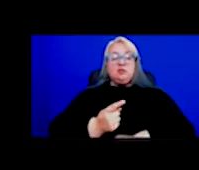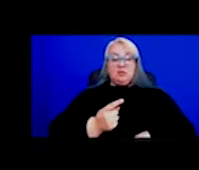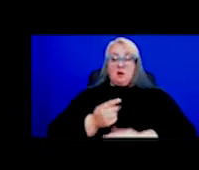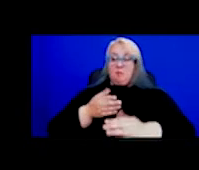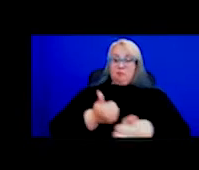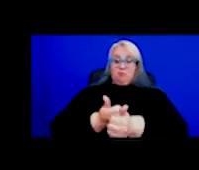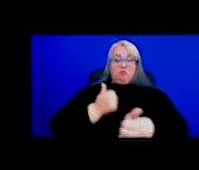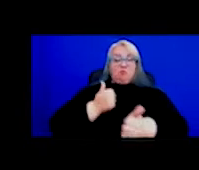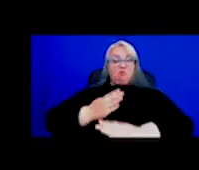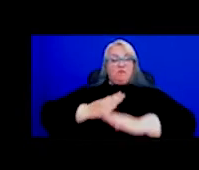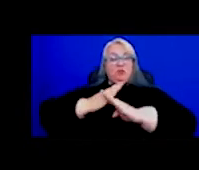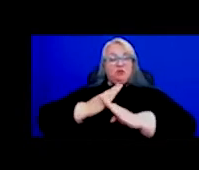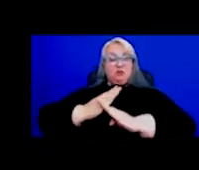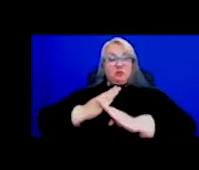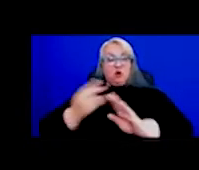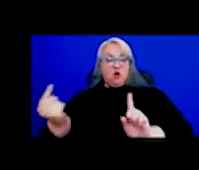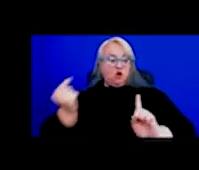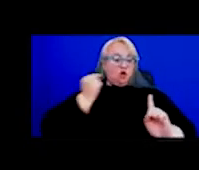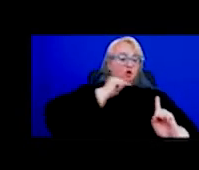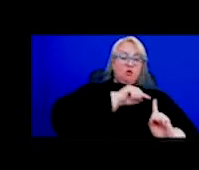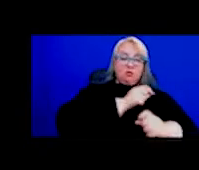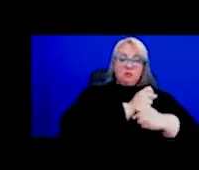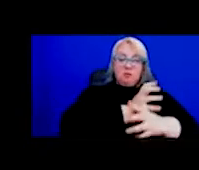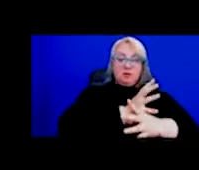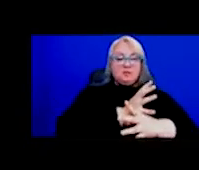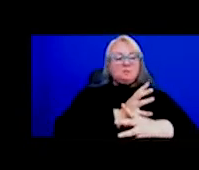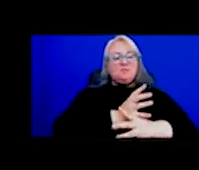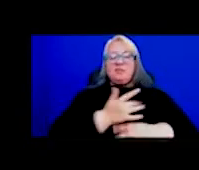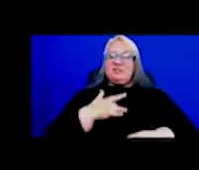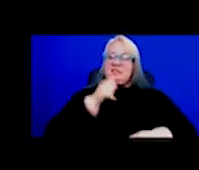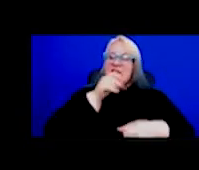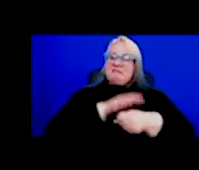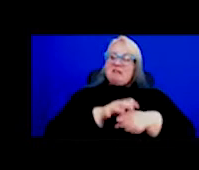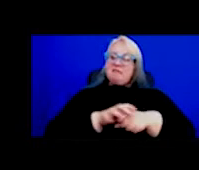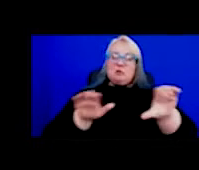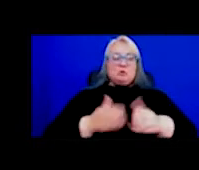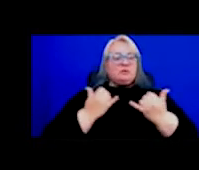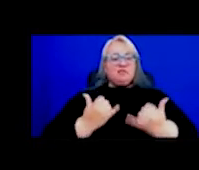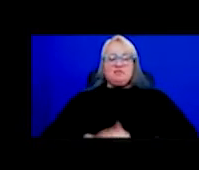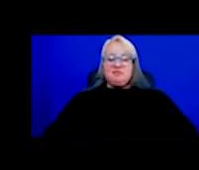for some of the challenges that we face in an Indian Country, we can't just take the practices